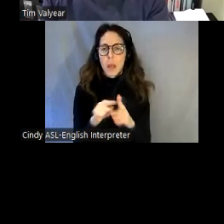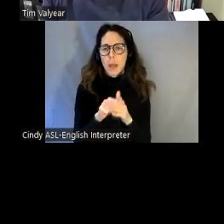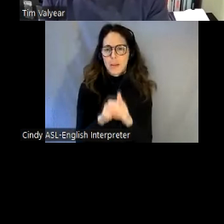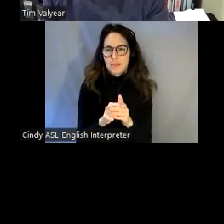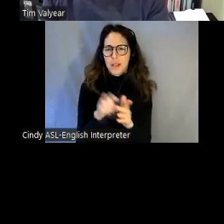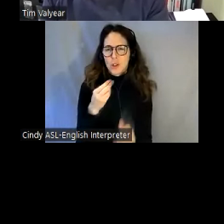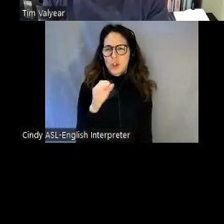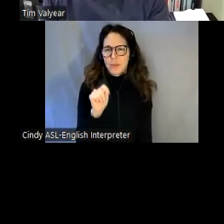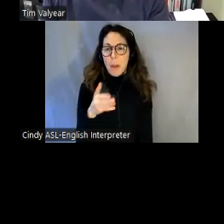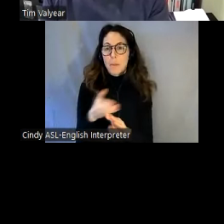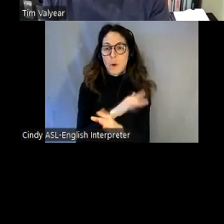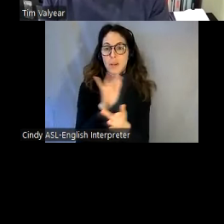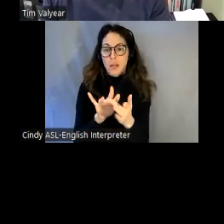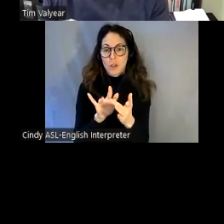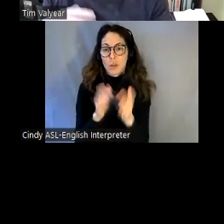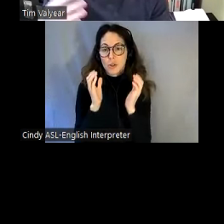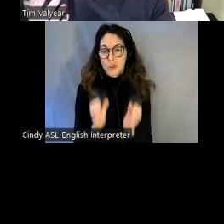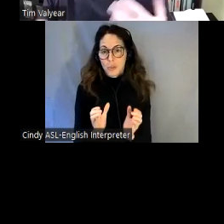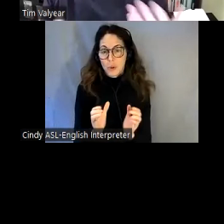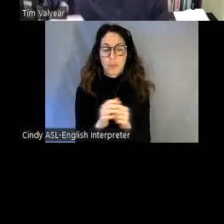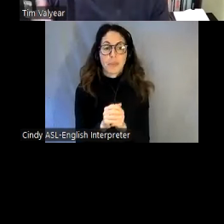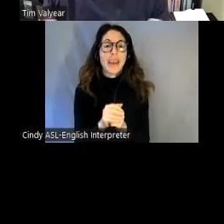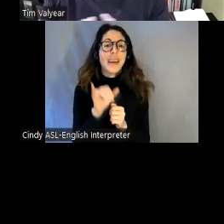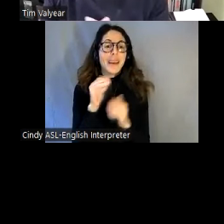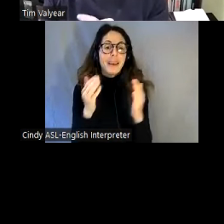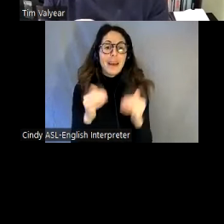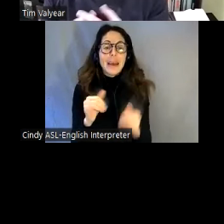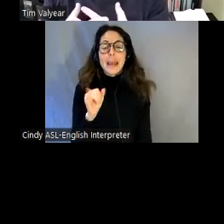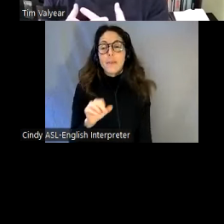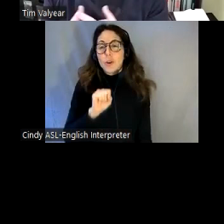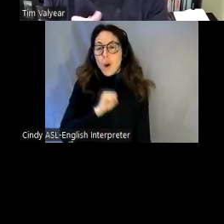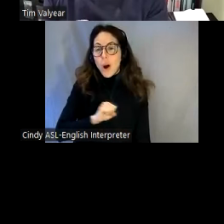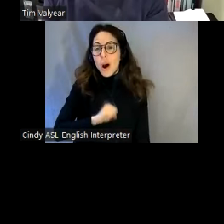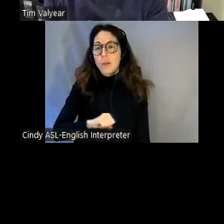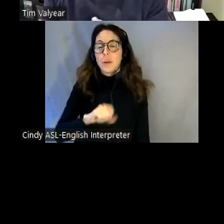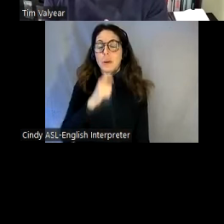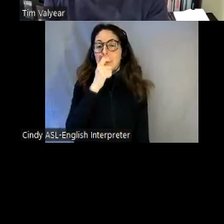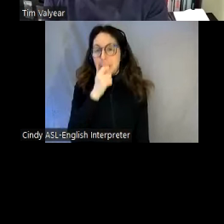should you use it? As an attendant service provider at the beginning of your shift , but for direct contact